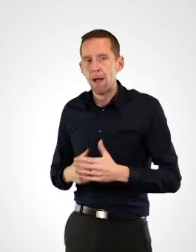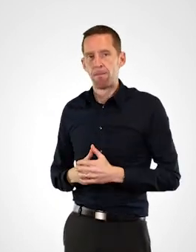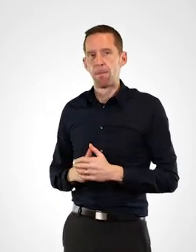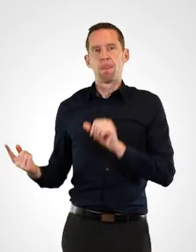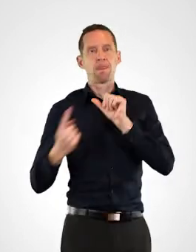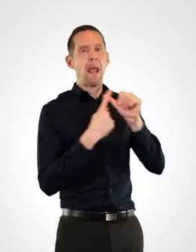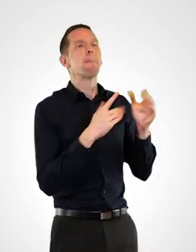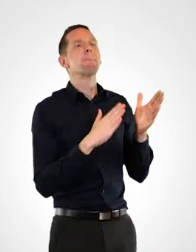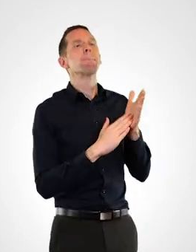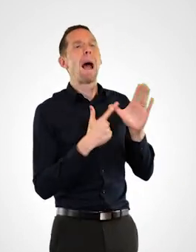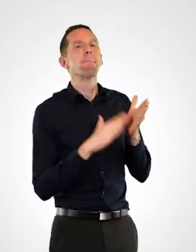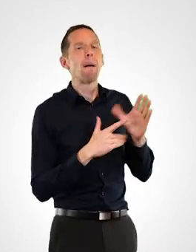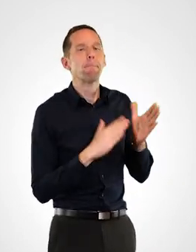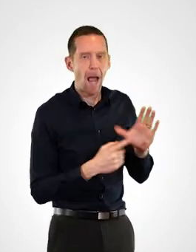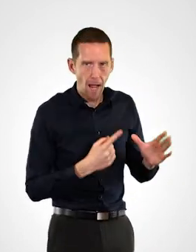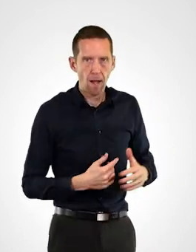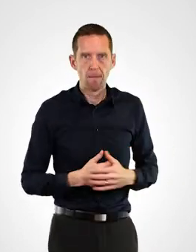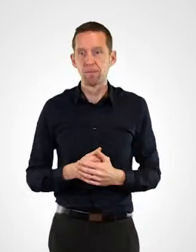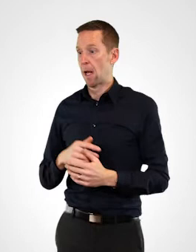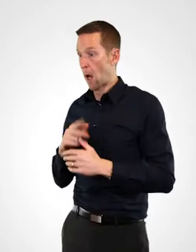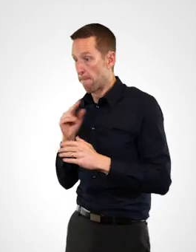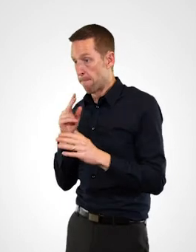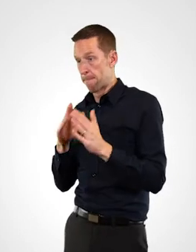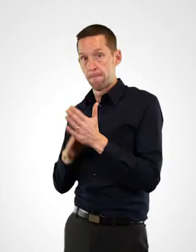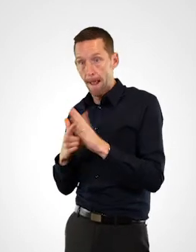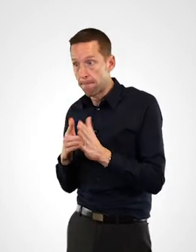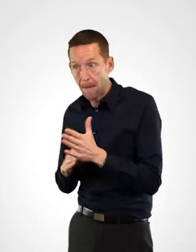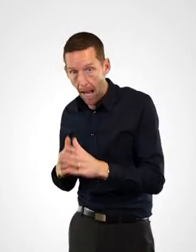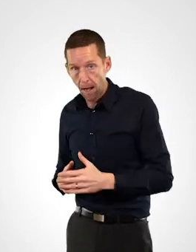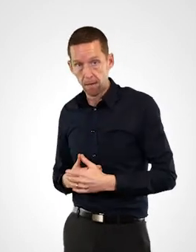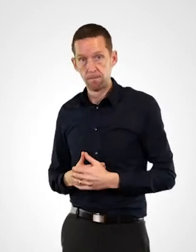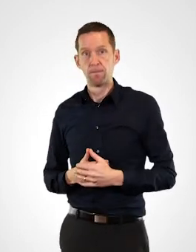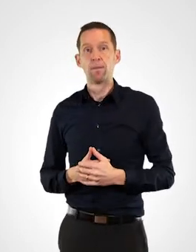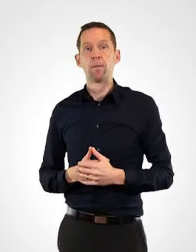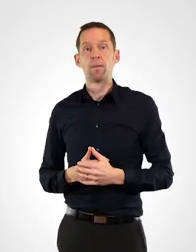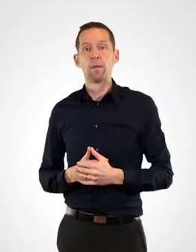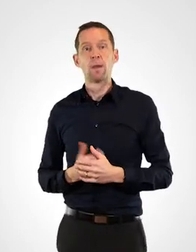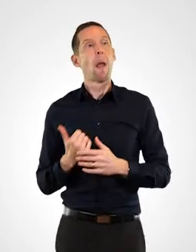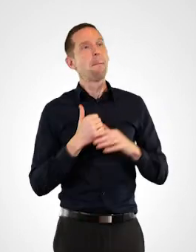"Mum mum mum mum mum".